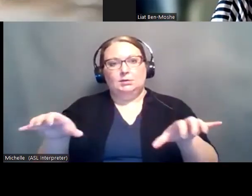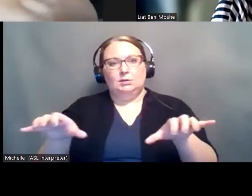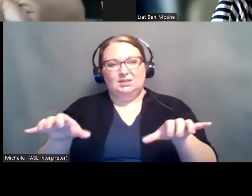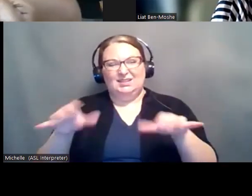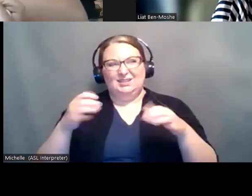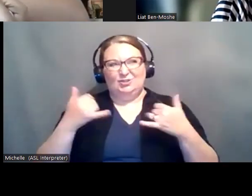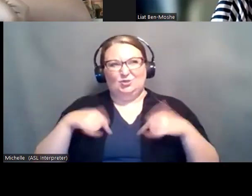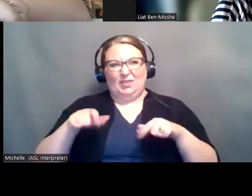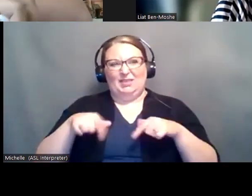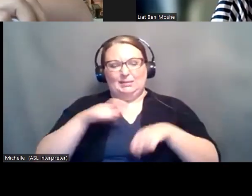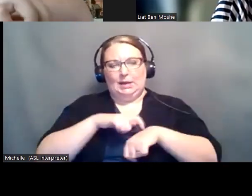Thank you so much.